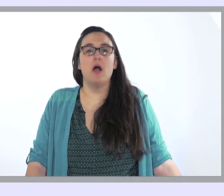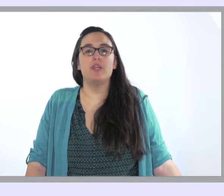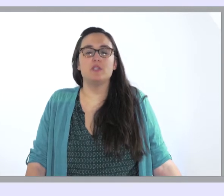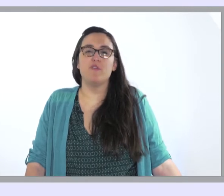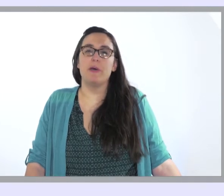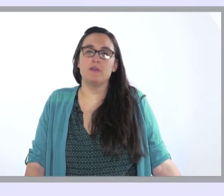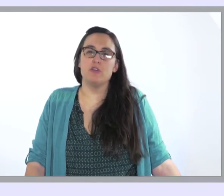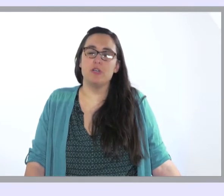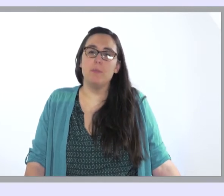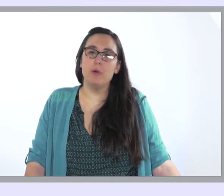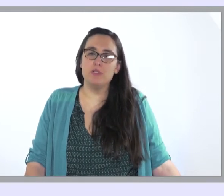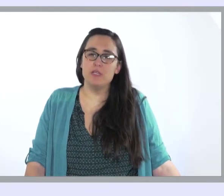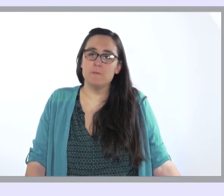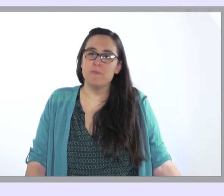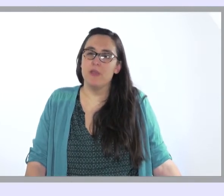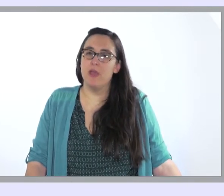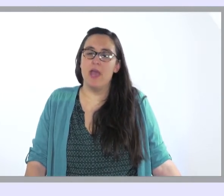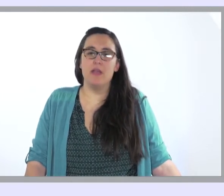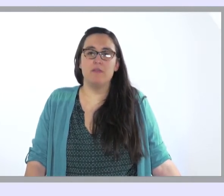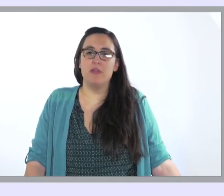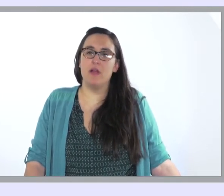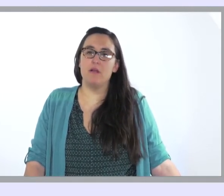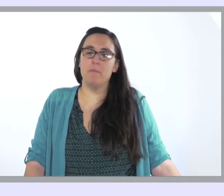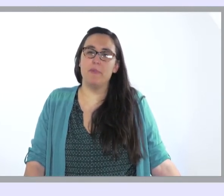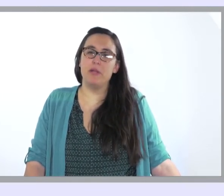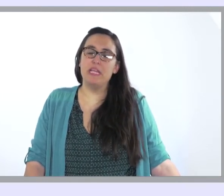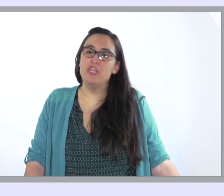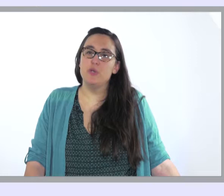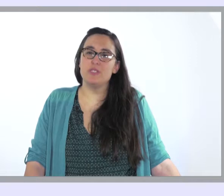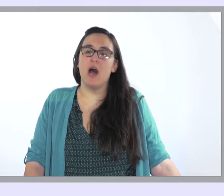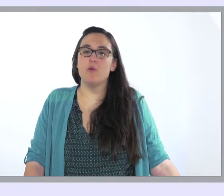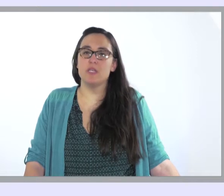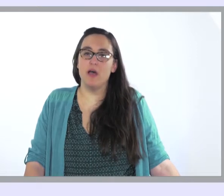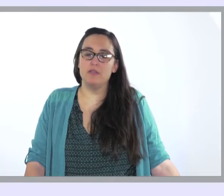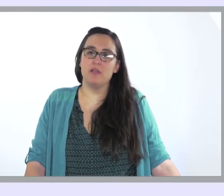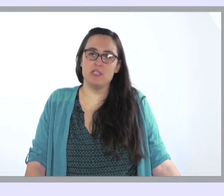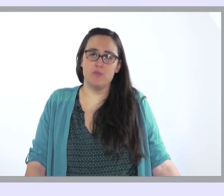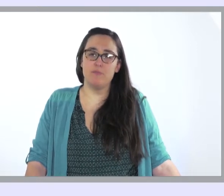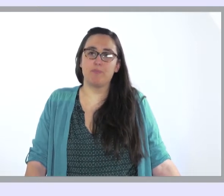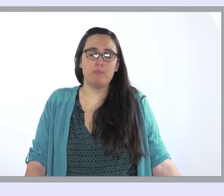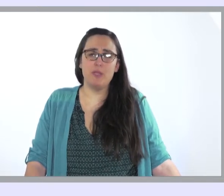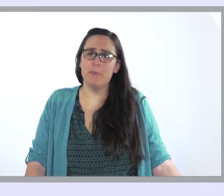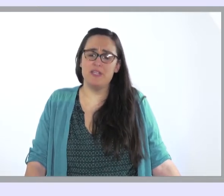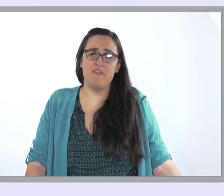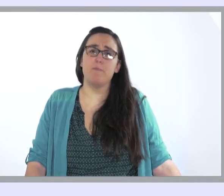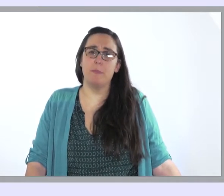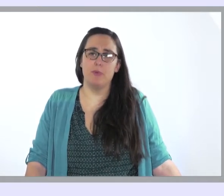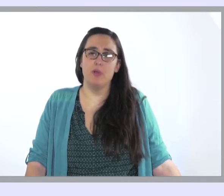are used for pedagogical purposes and they are barely used outside the classroom by deaf people.